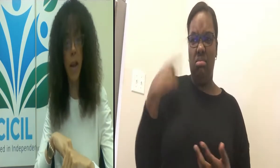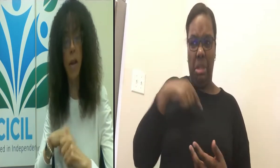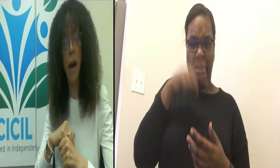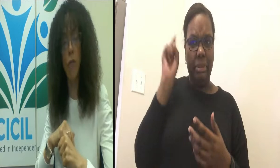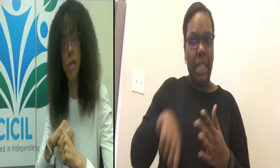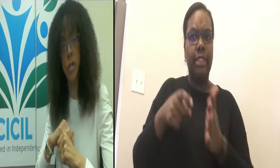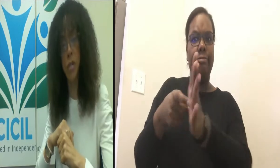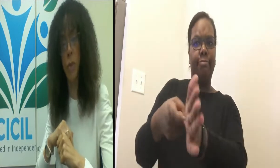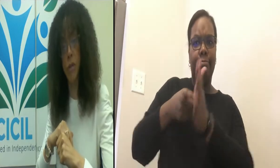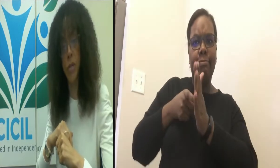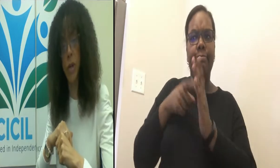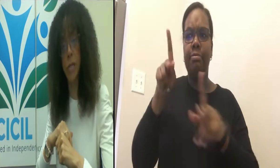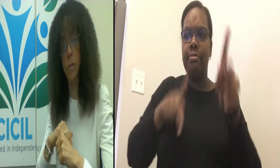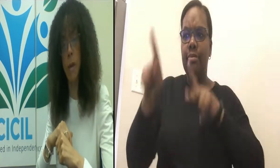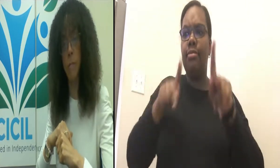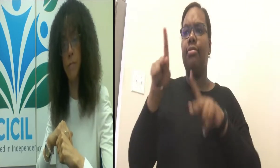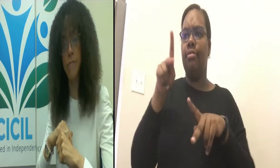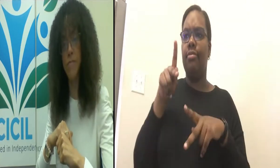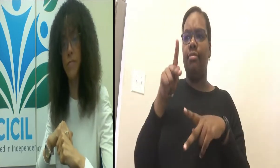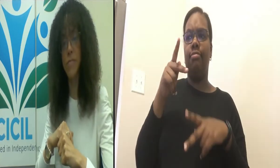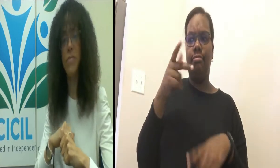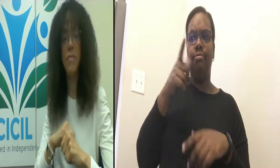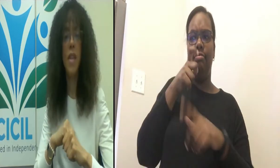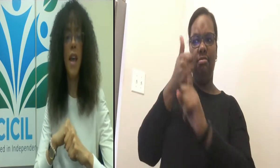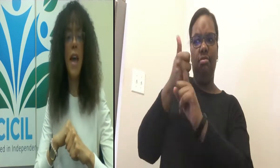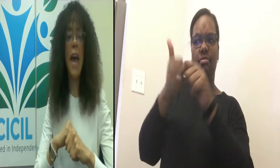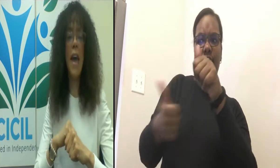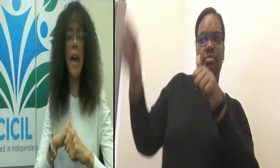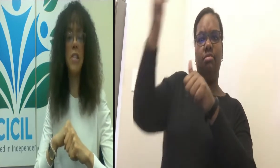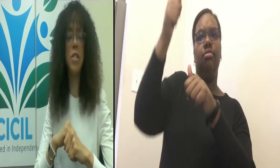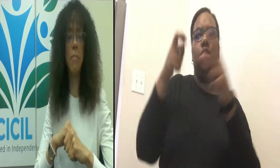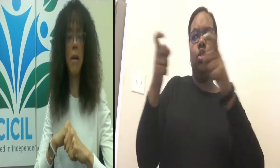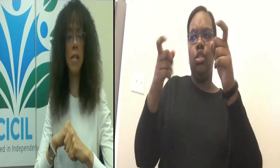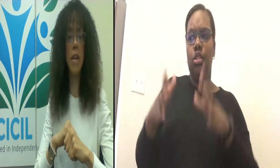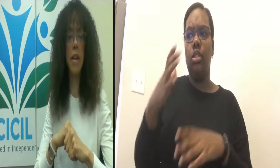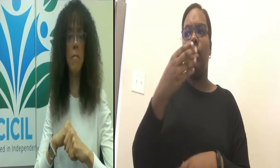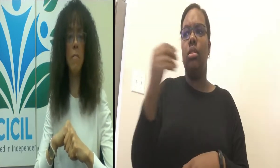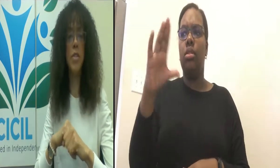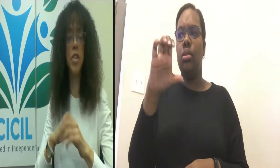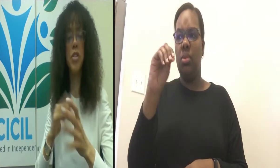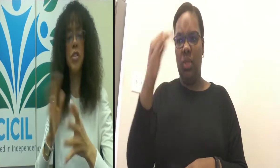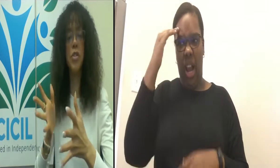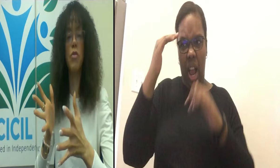are occupied by individuals who are white and not racially marginalized